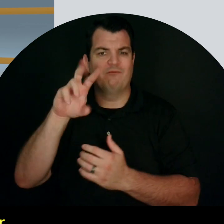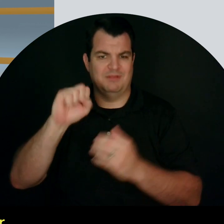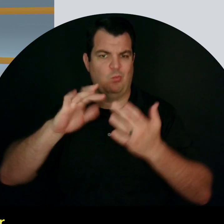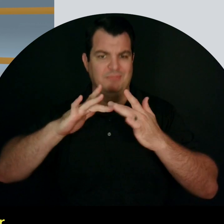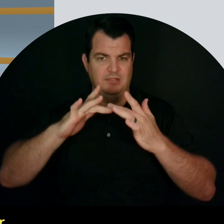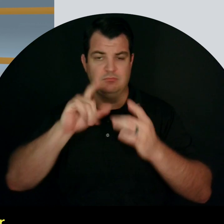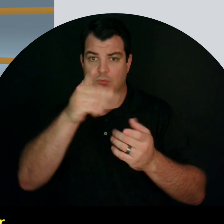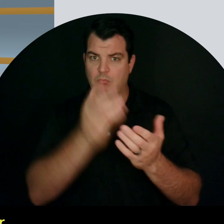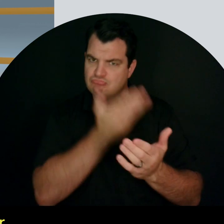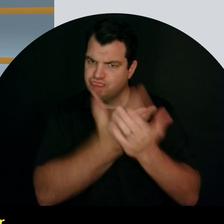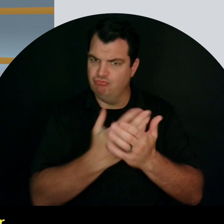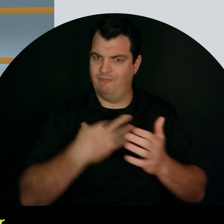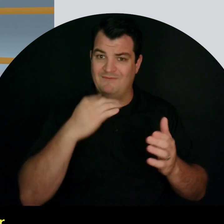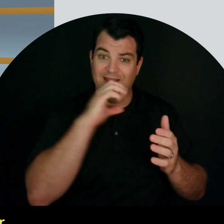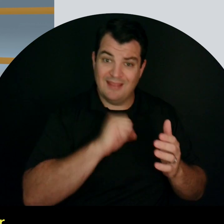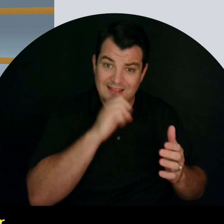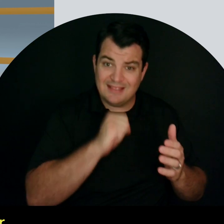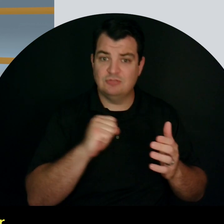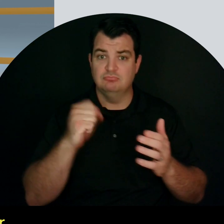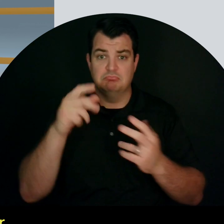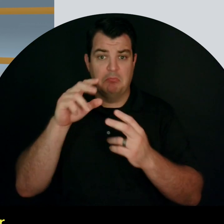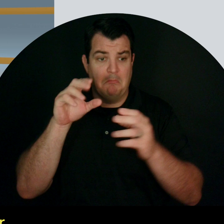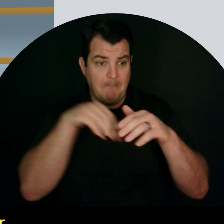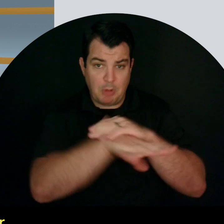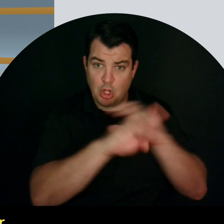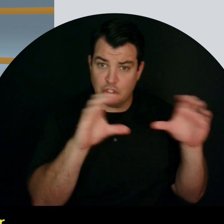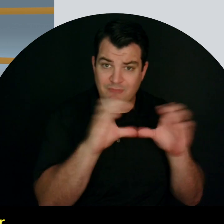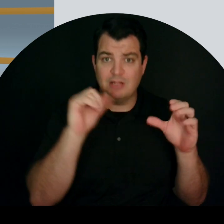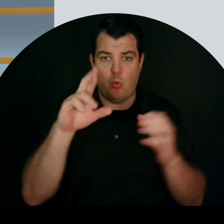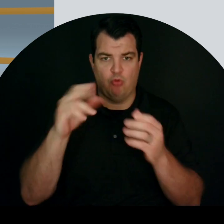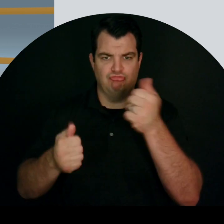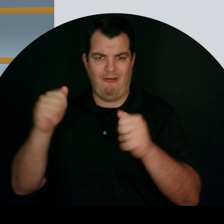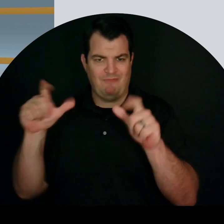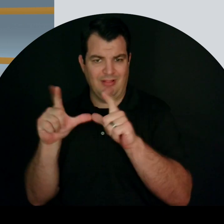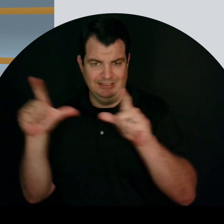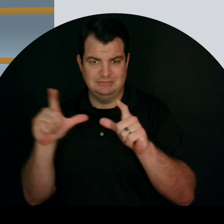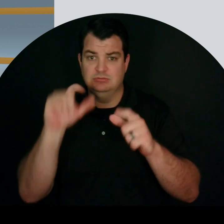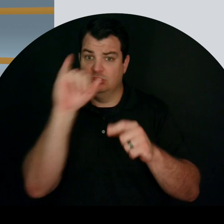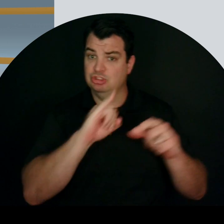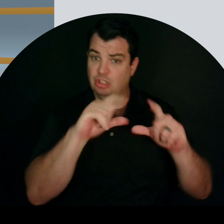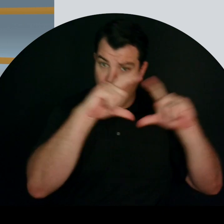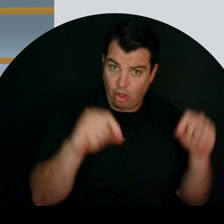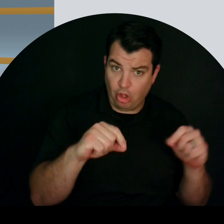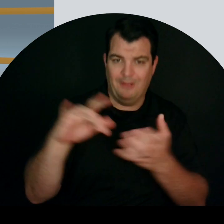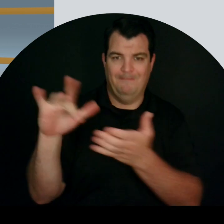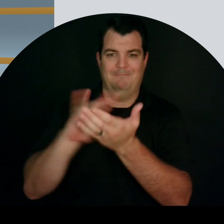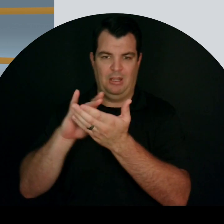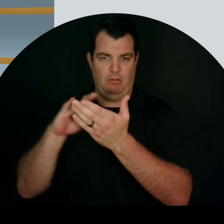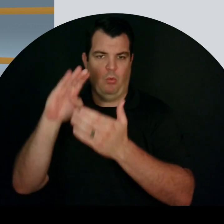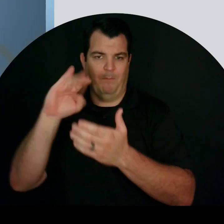Proof of age, either birth certificate or driver's license, insurance cards and medical bills.